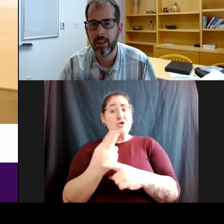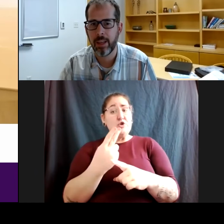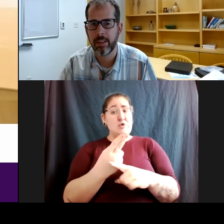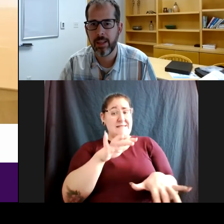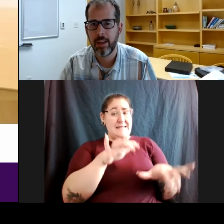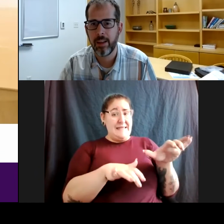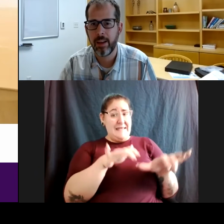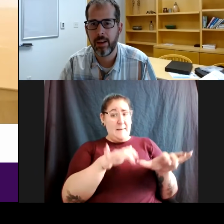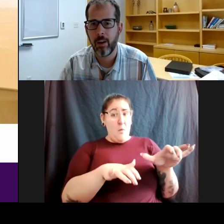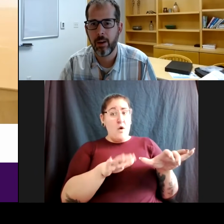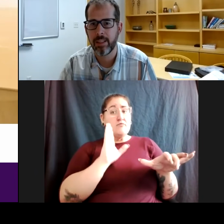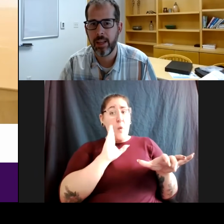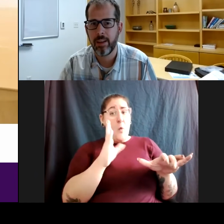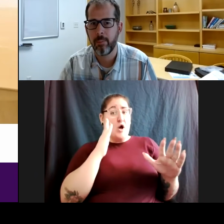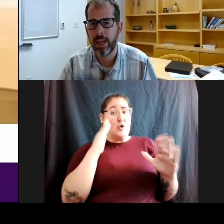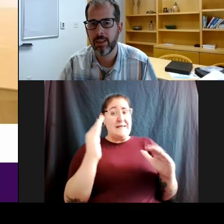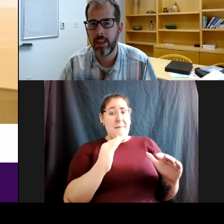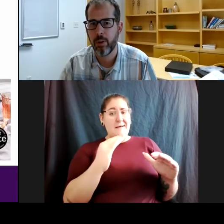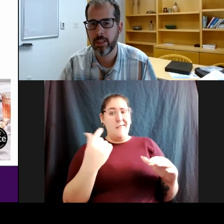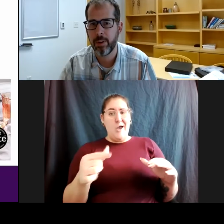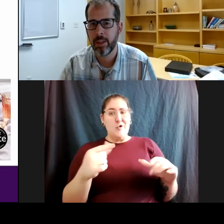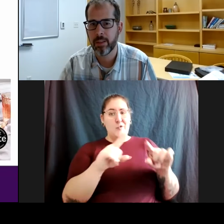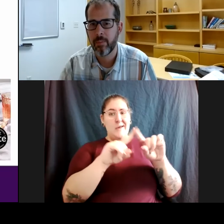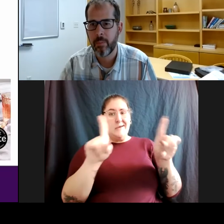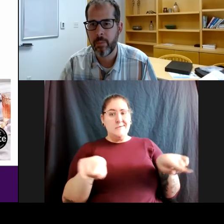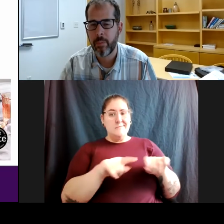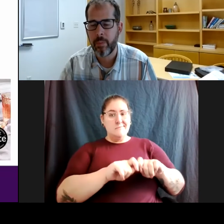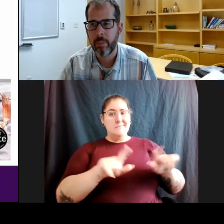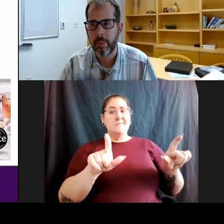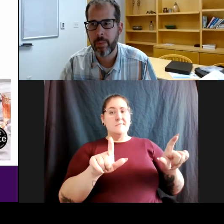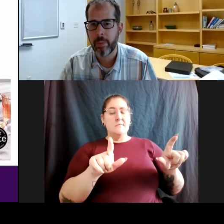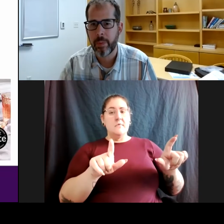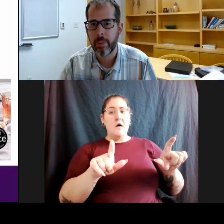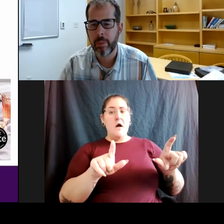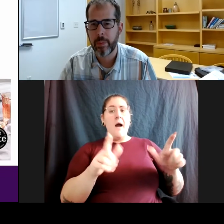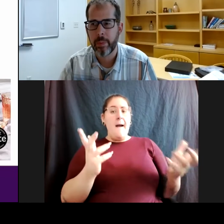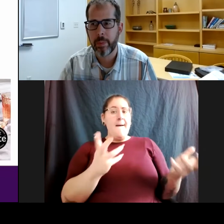on click instead to match the keyword experience? >> Henny: Yes, I would wanted to be the same